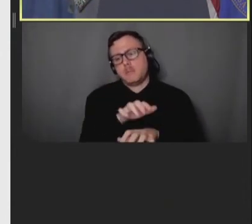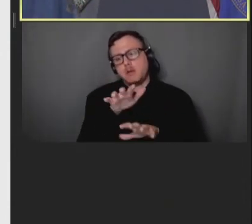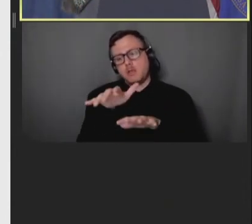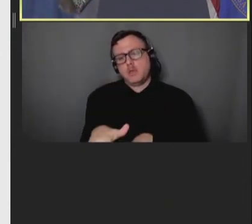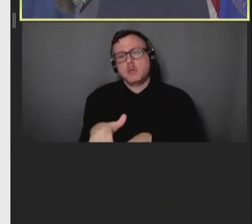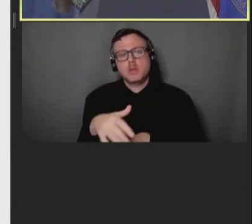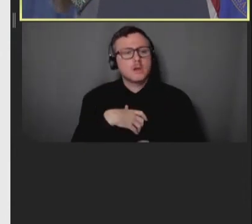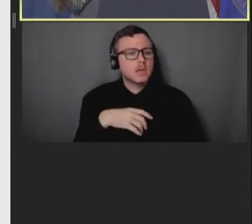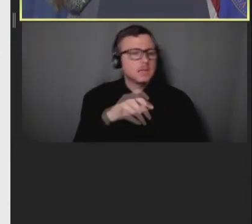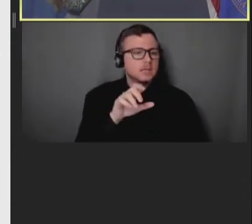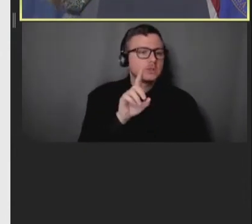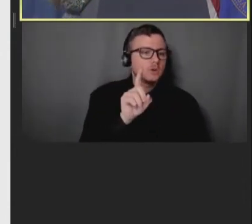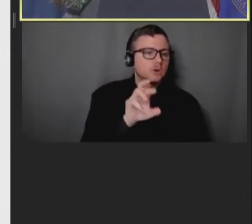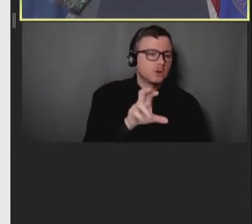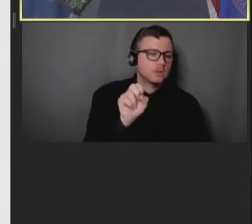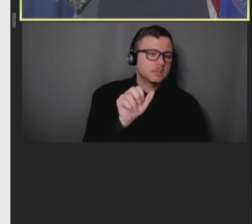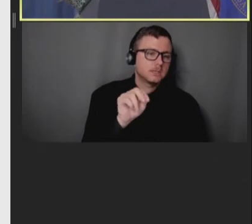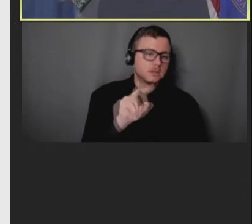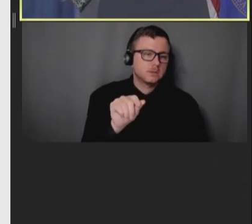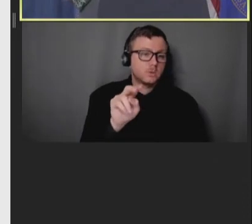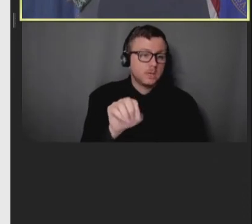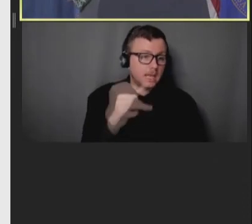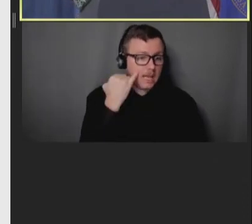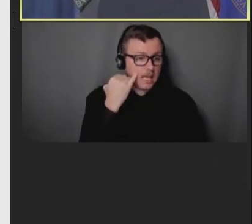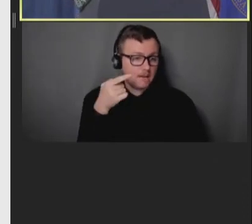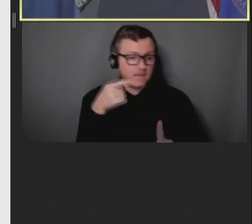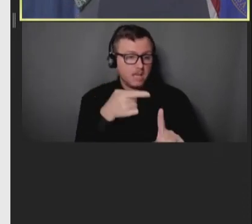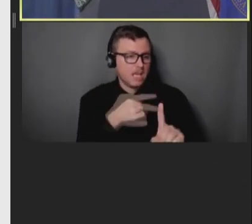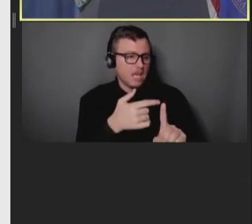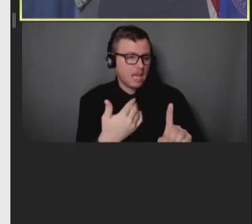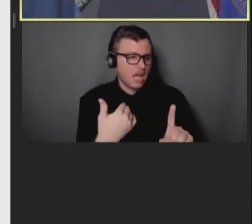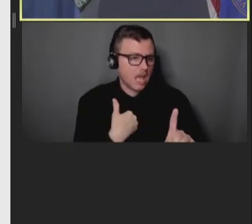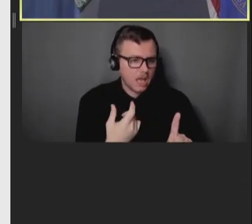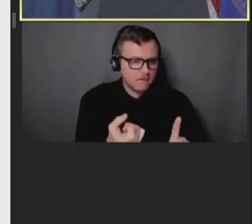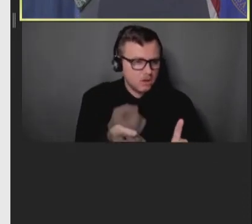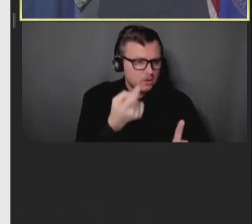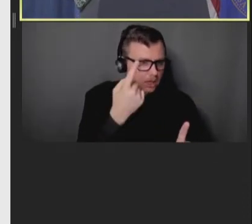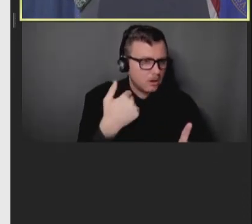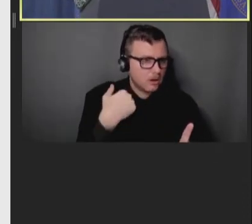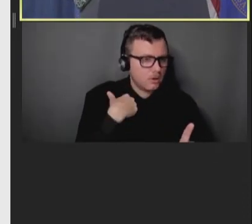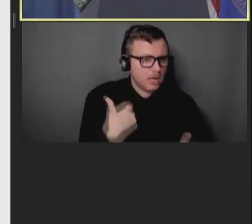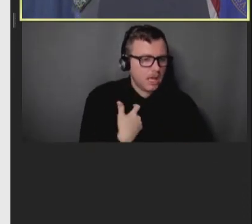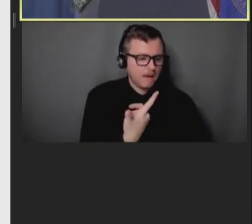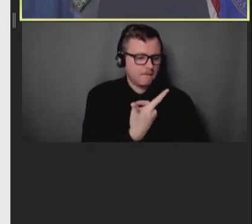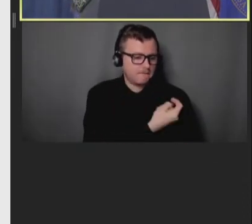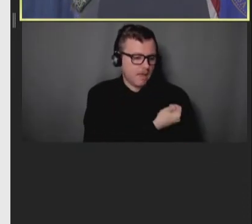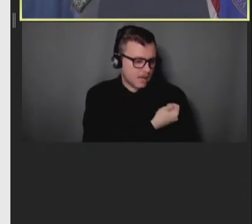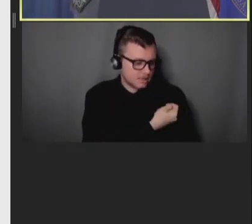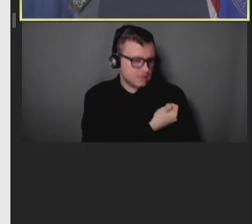Sanzone asking Steve if he had any idea how we could put vaccines in arms in our little town.